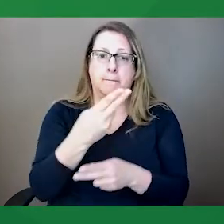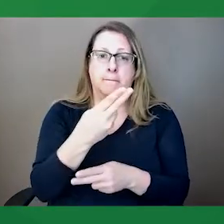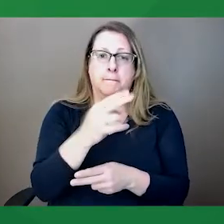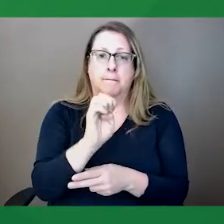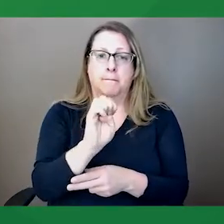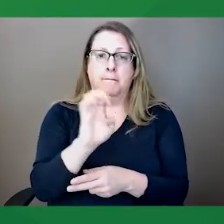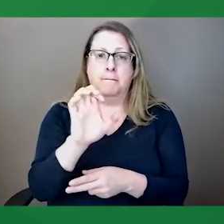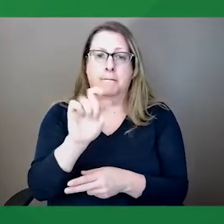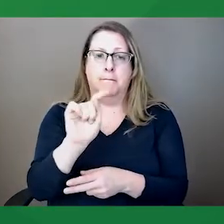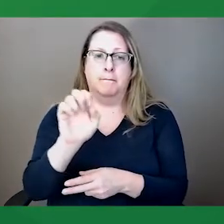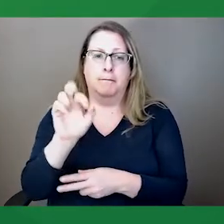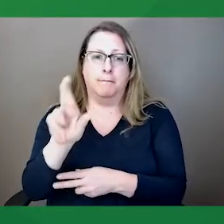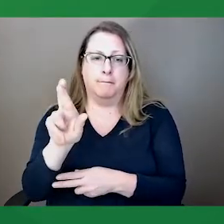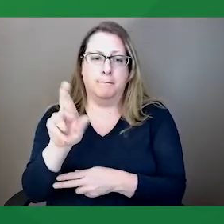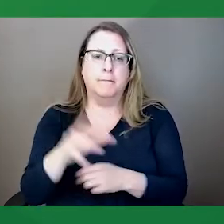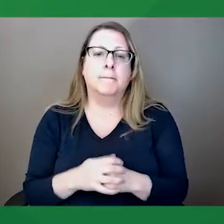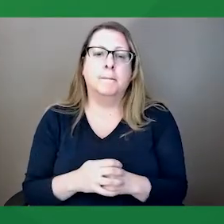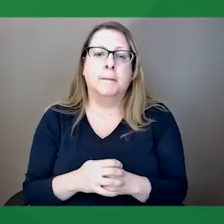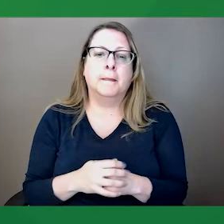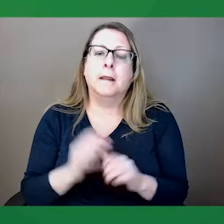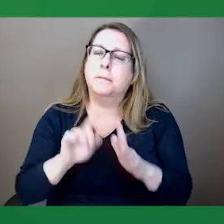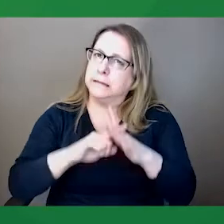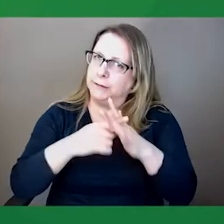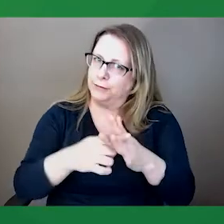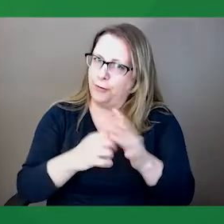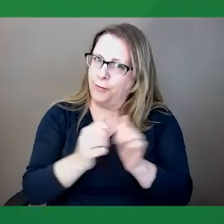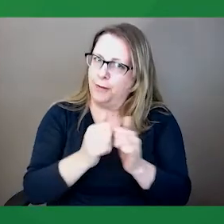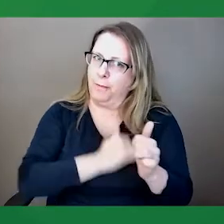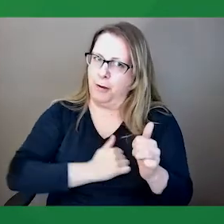Yeah, as Jen said, I'm Hector, I work in Accenture.